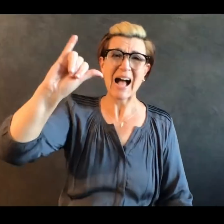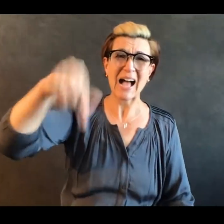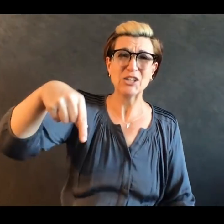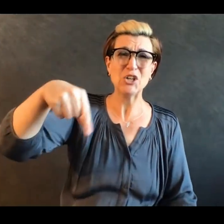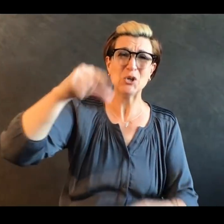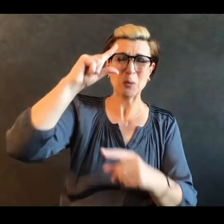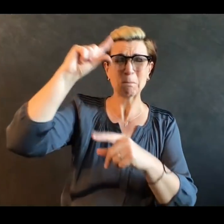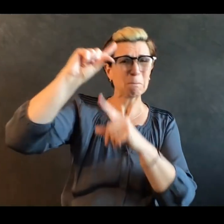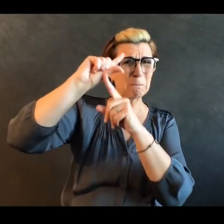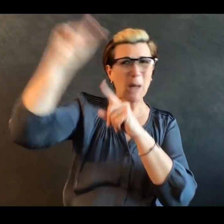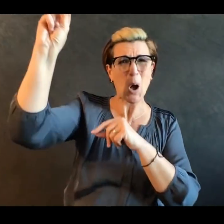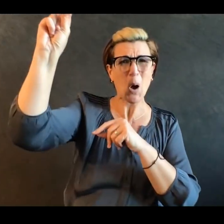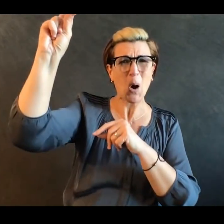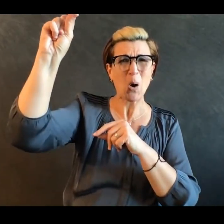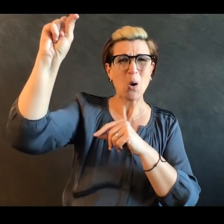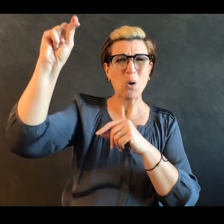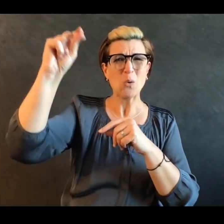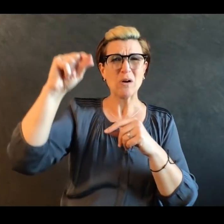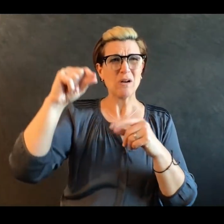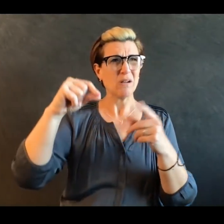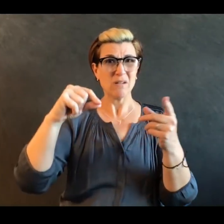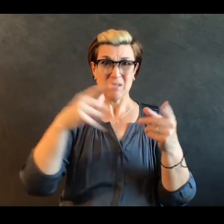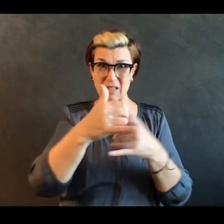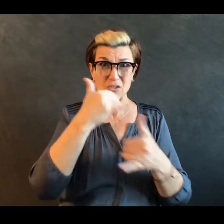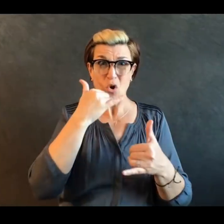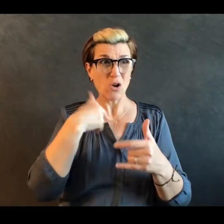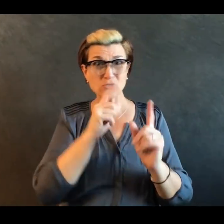you've ever seen heard a phone call that I can tell you but we have a lot of